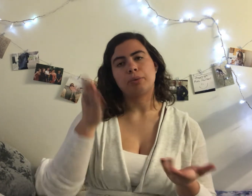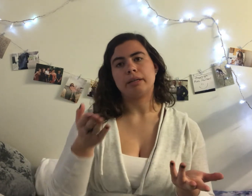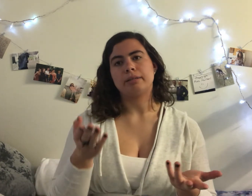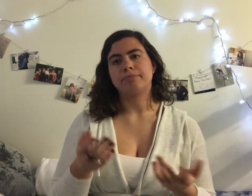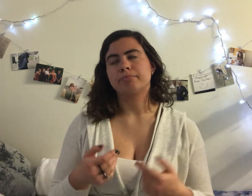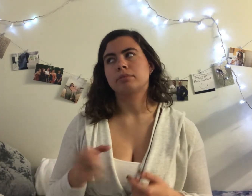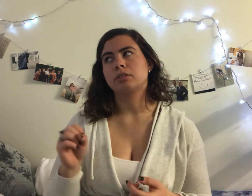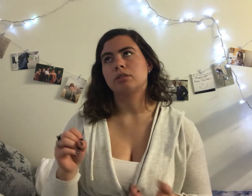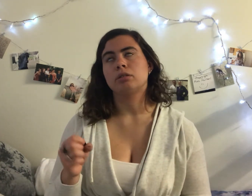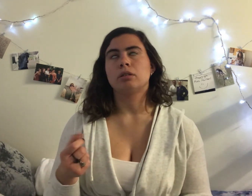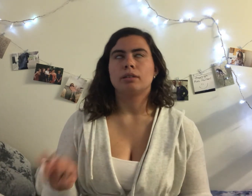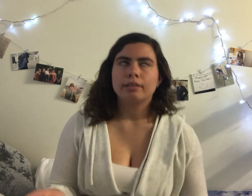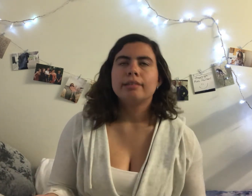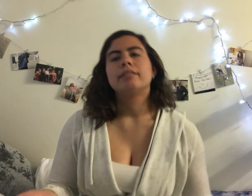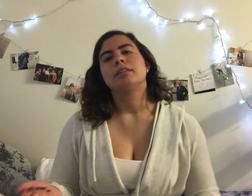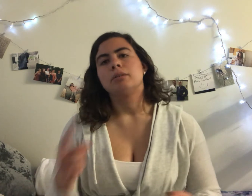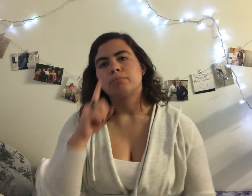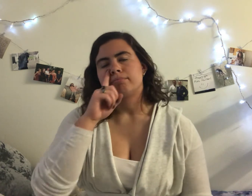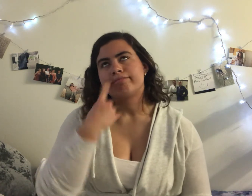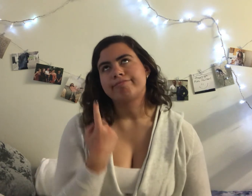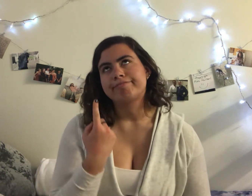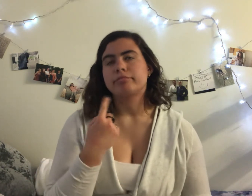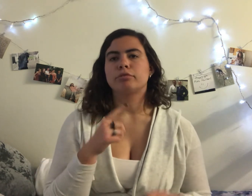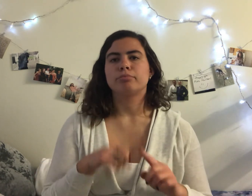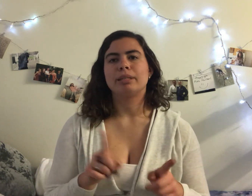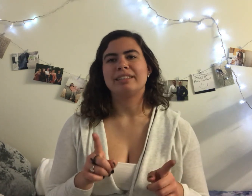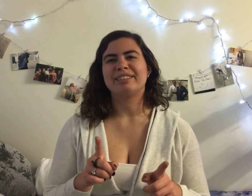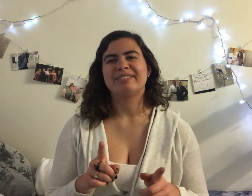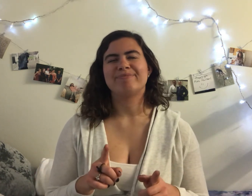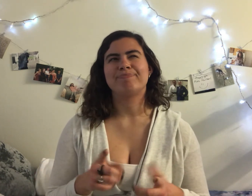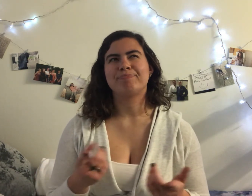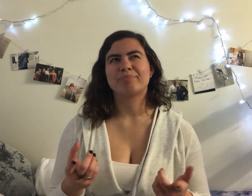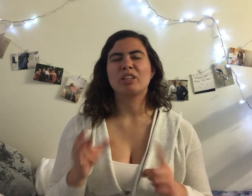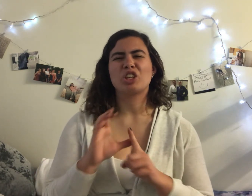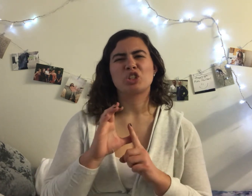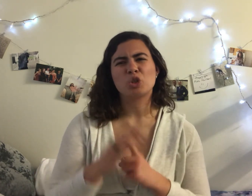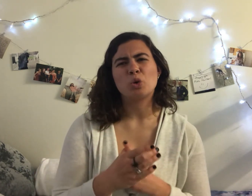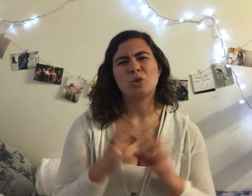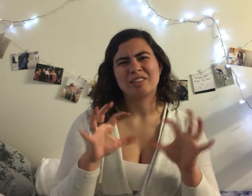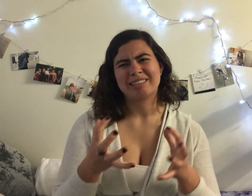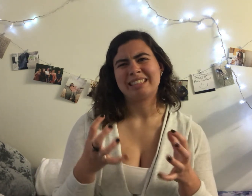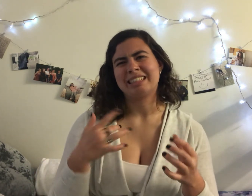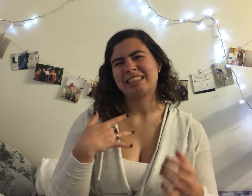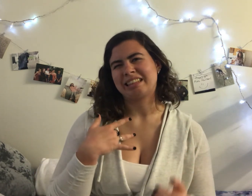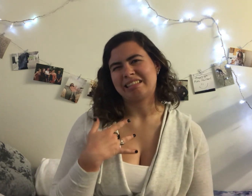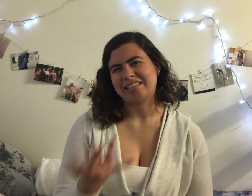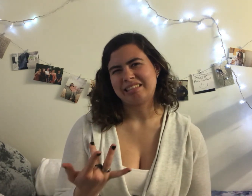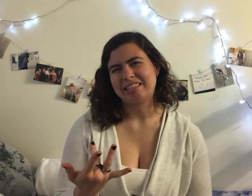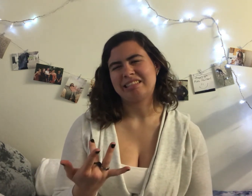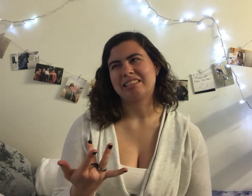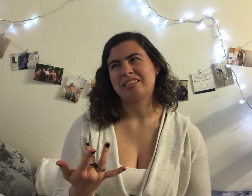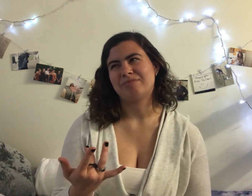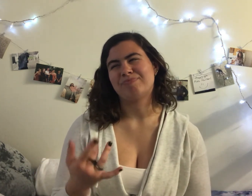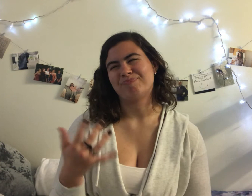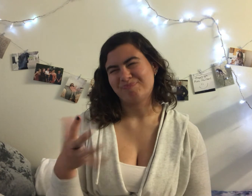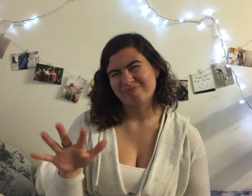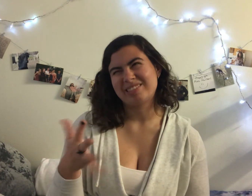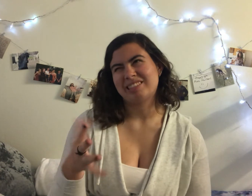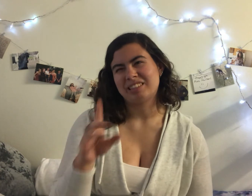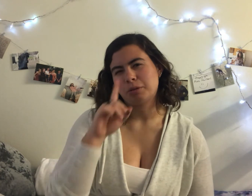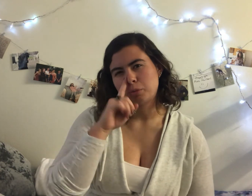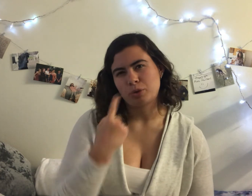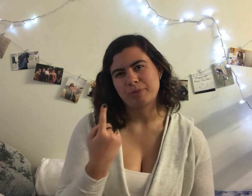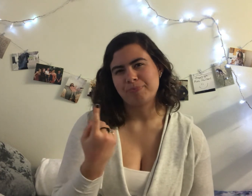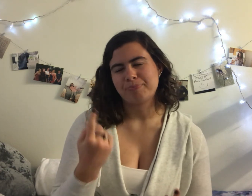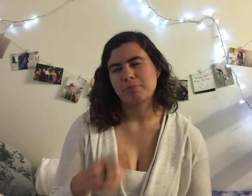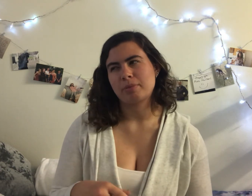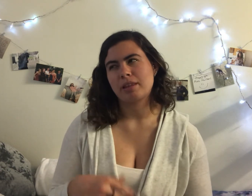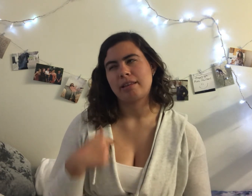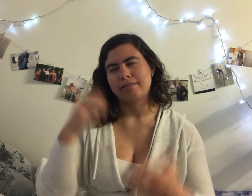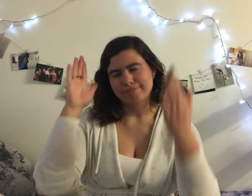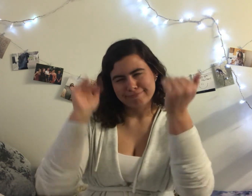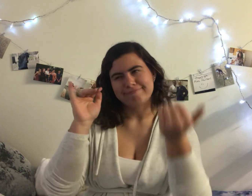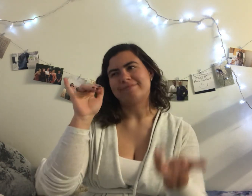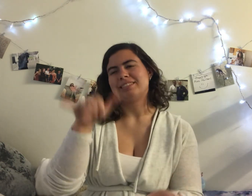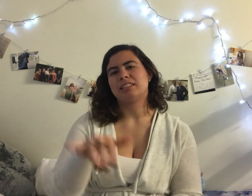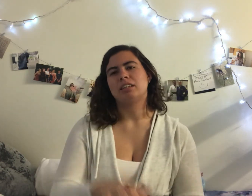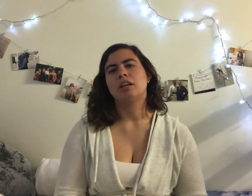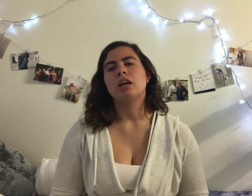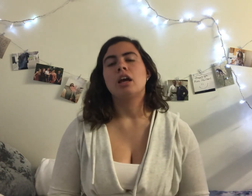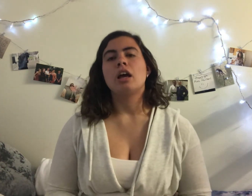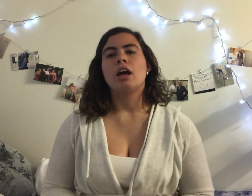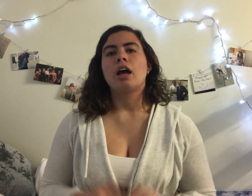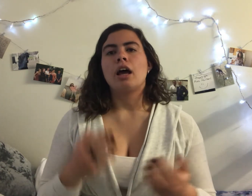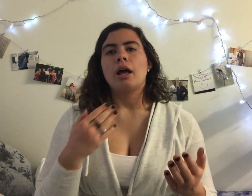So that's boring, but culture classes tend to be kind of boring. I expected that.